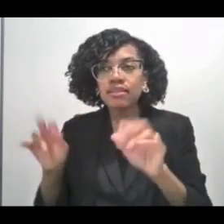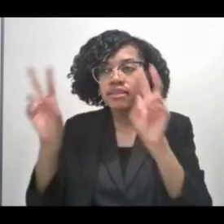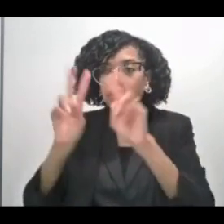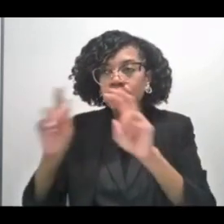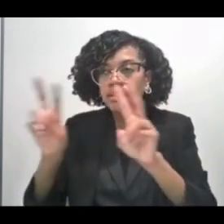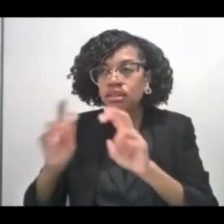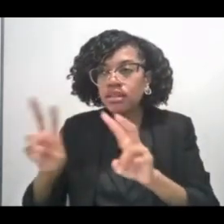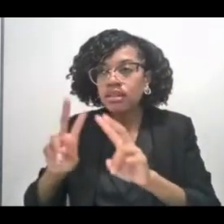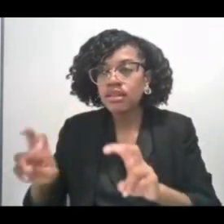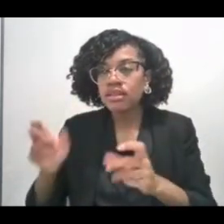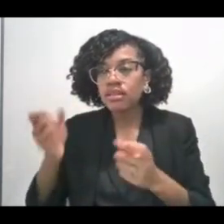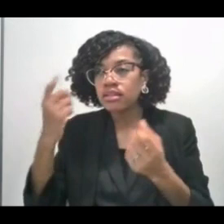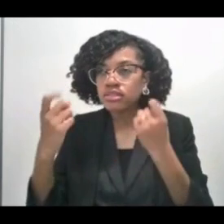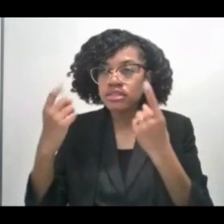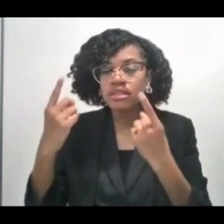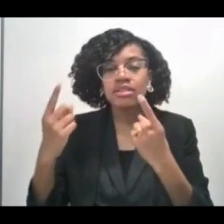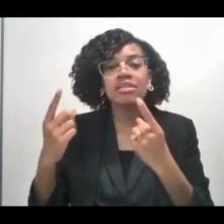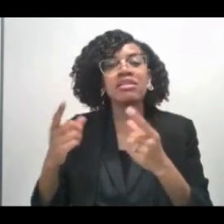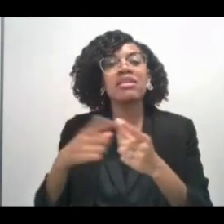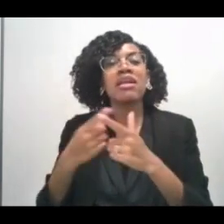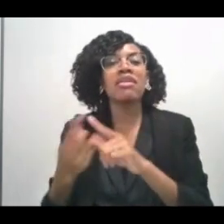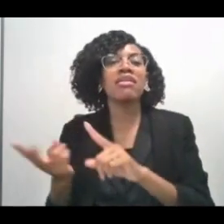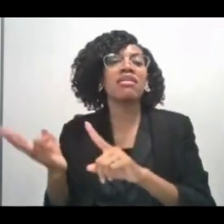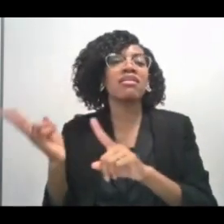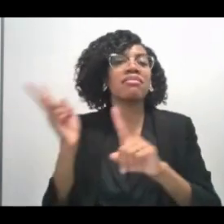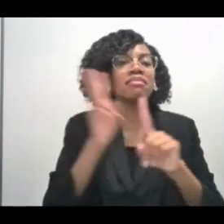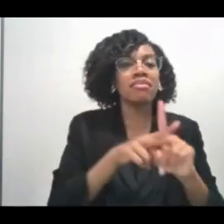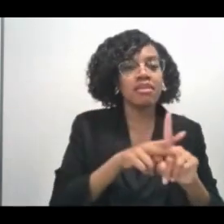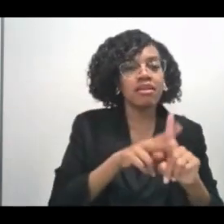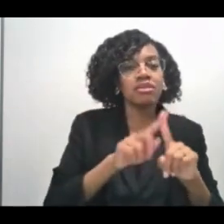needs. And we see them in academia, in the public and